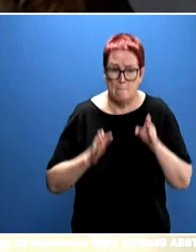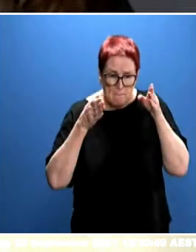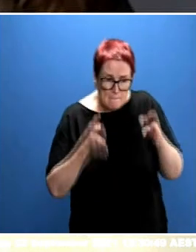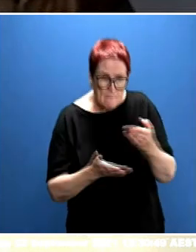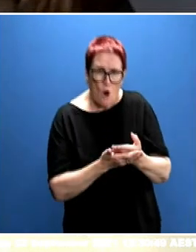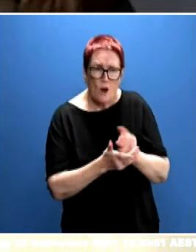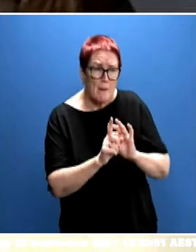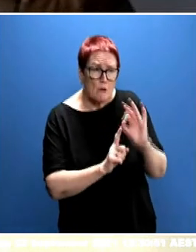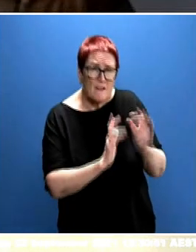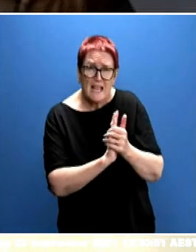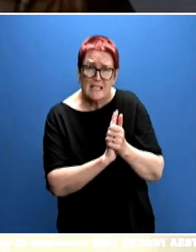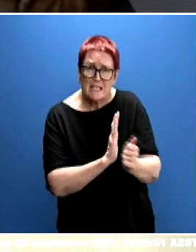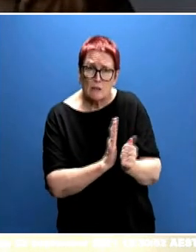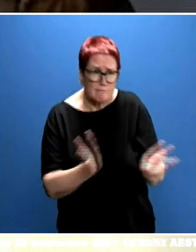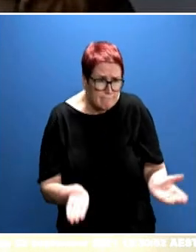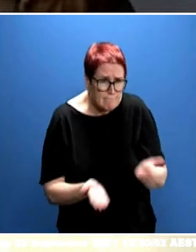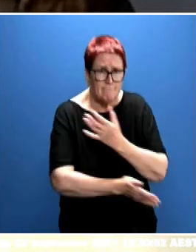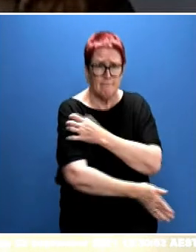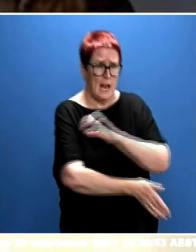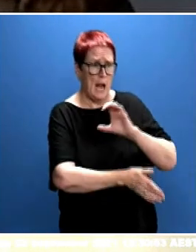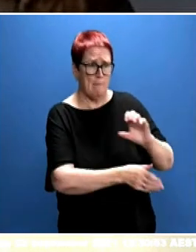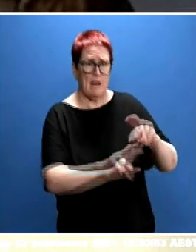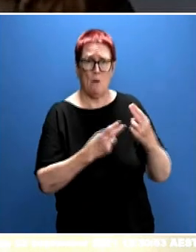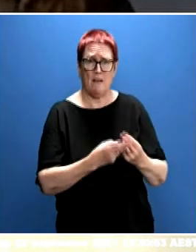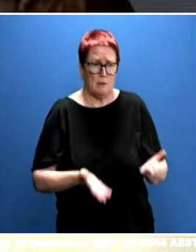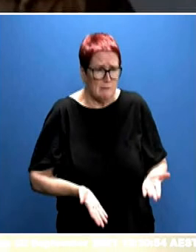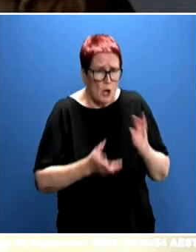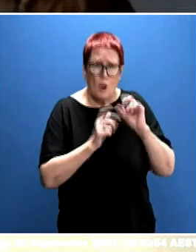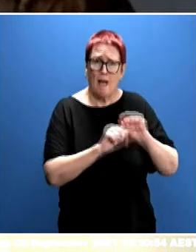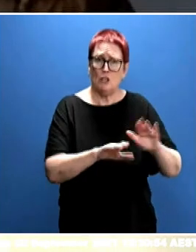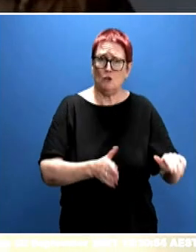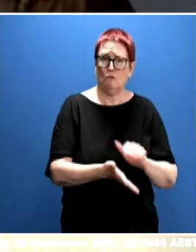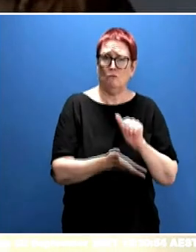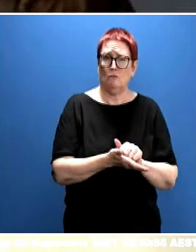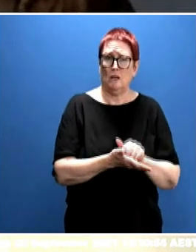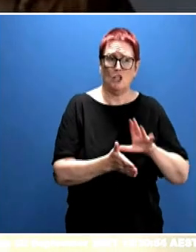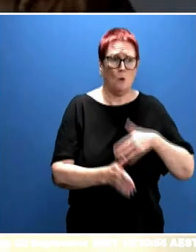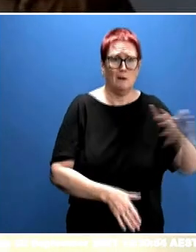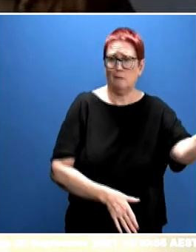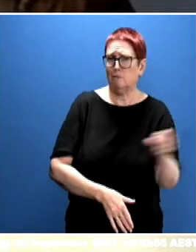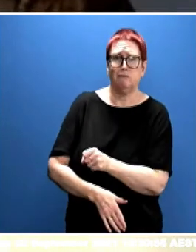capacity building and empowering Aboriginal families to properly care for their kids so they don't end up in care in the first place.